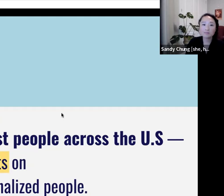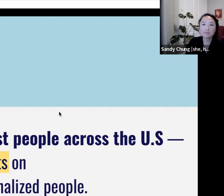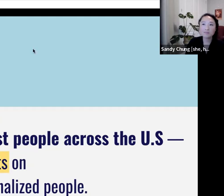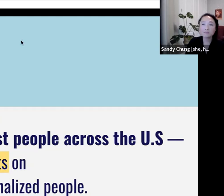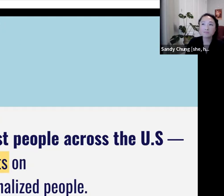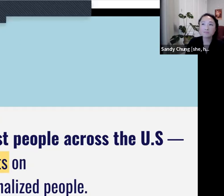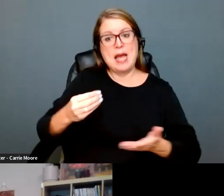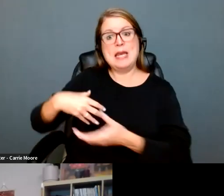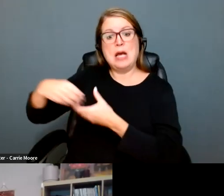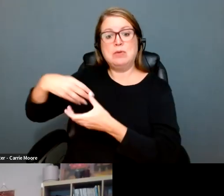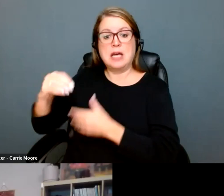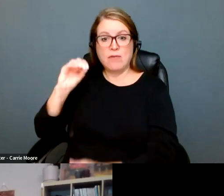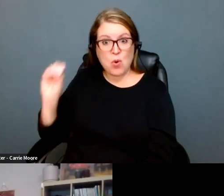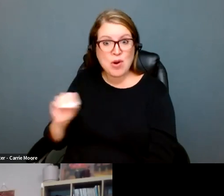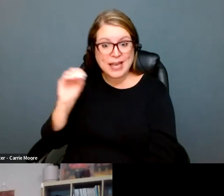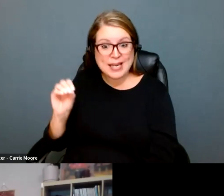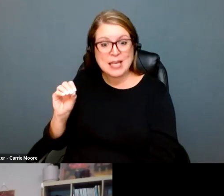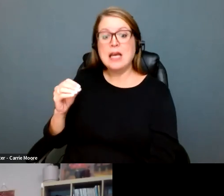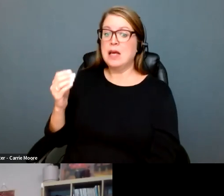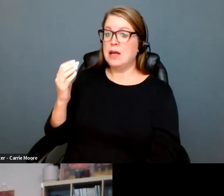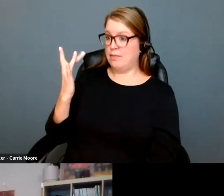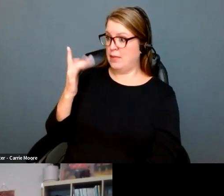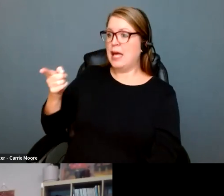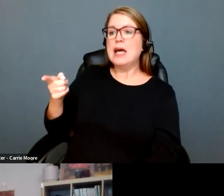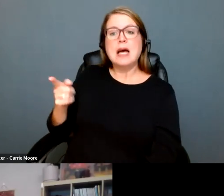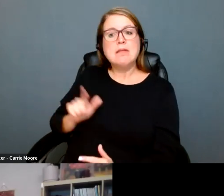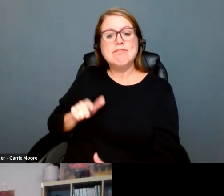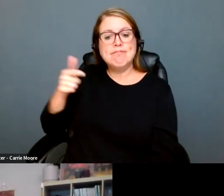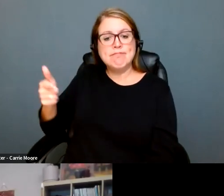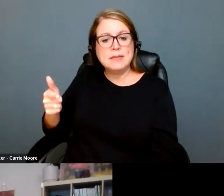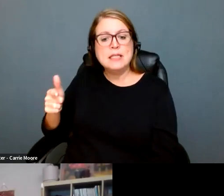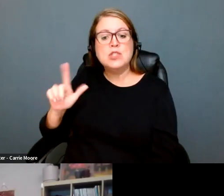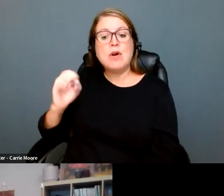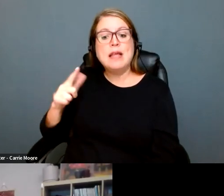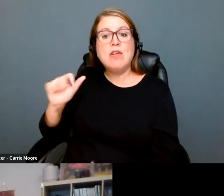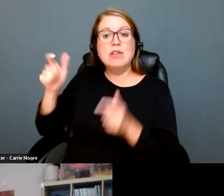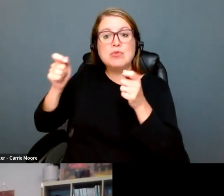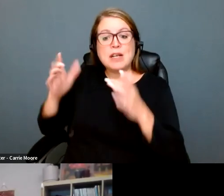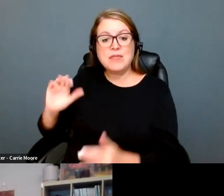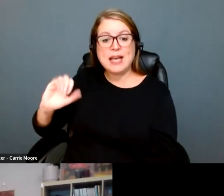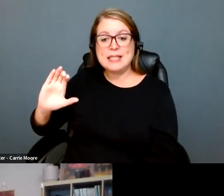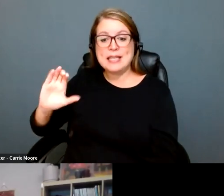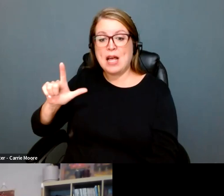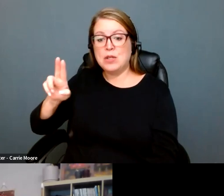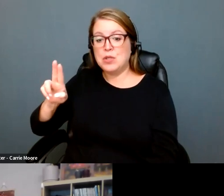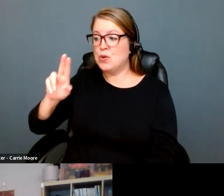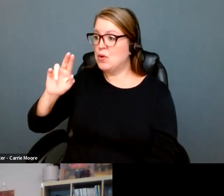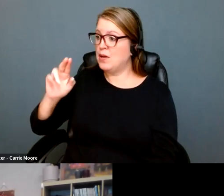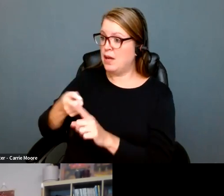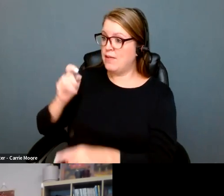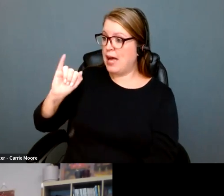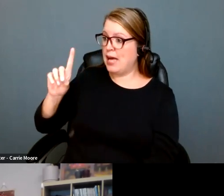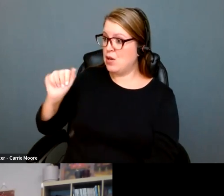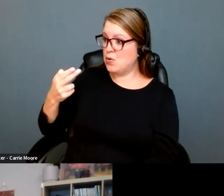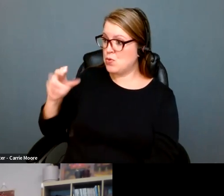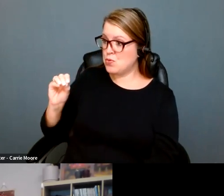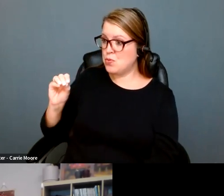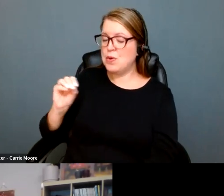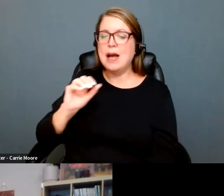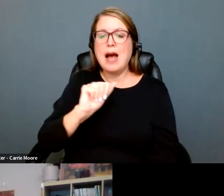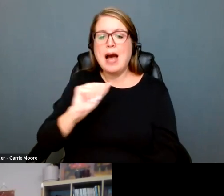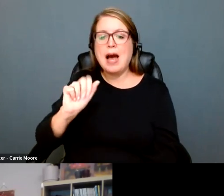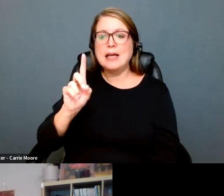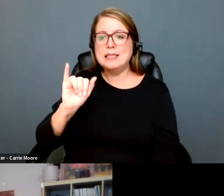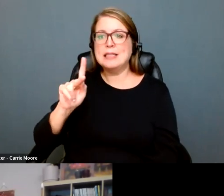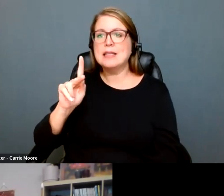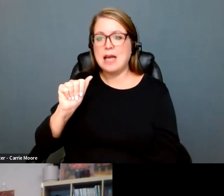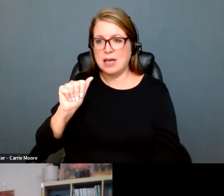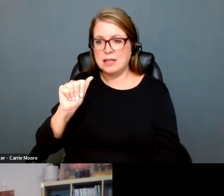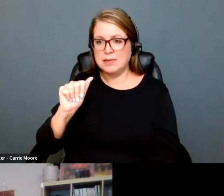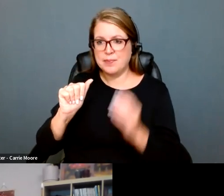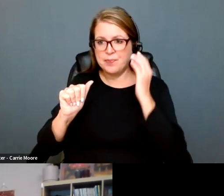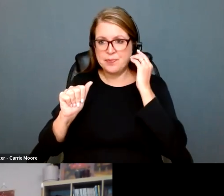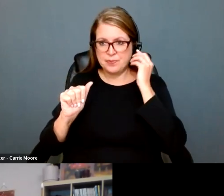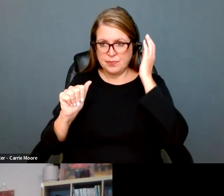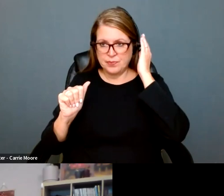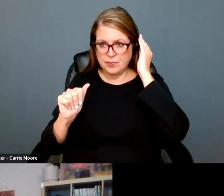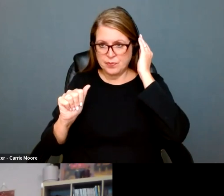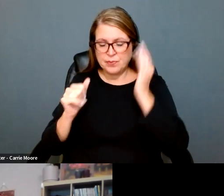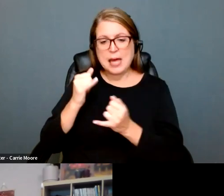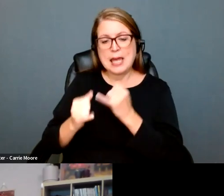Aadika Singh, the Legal Director of the ACLU of Idaho.